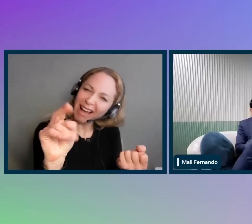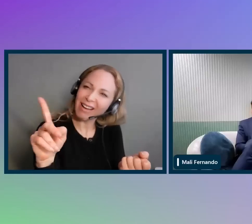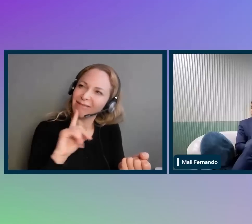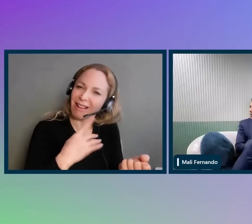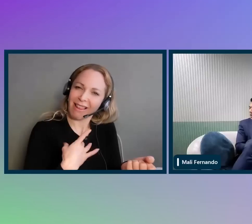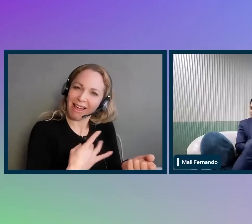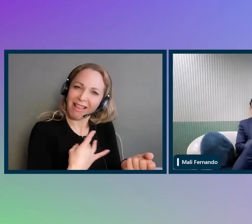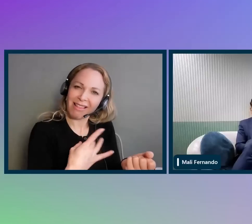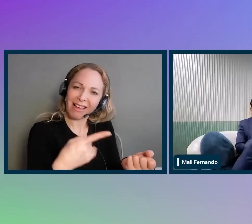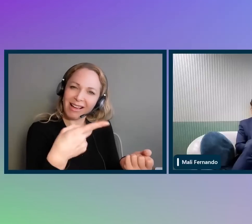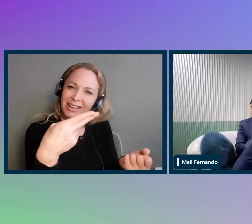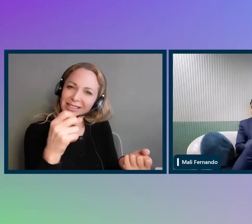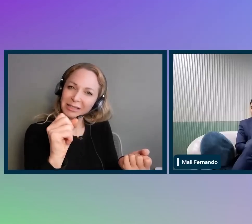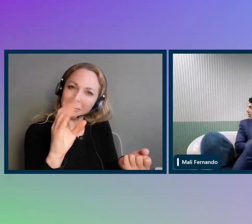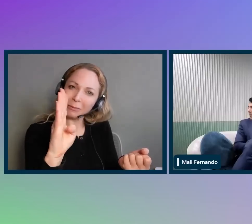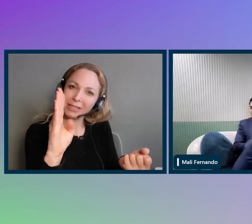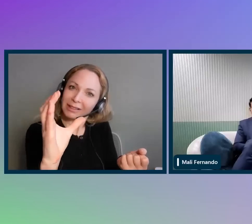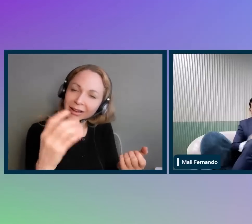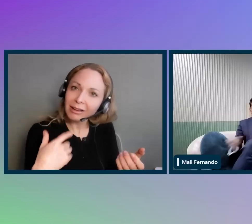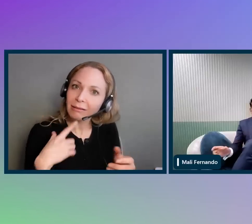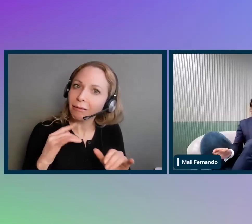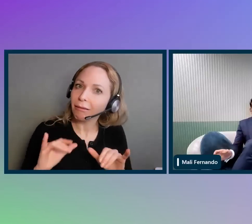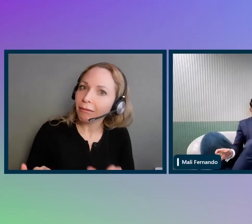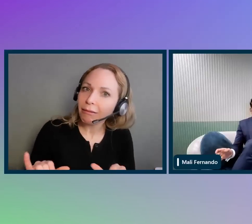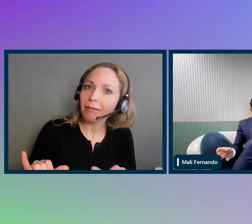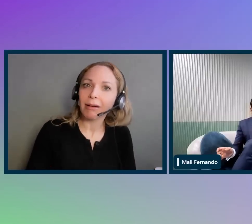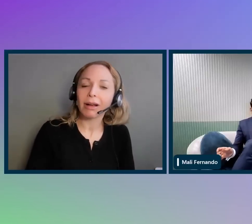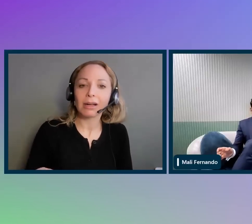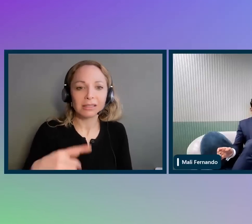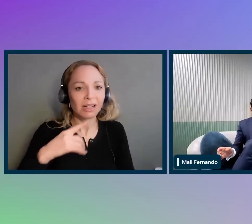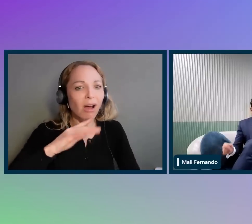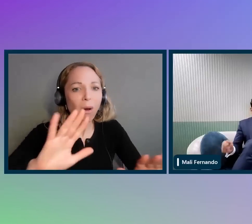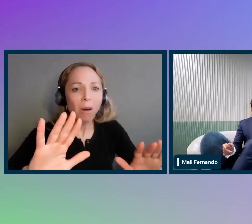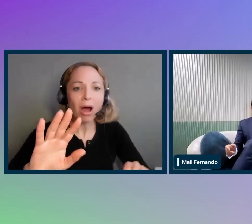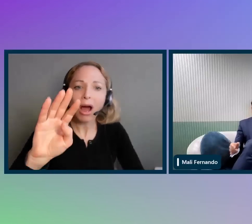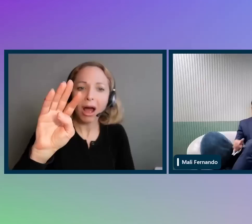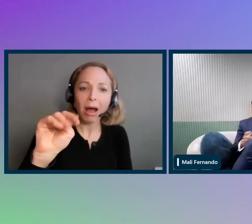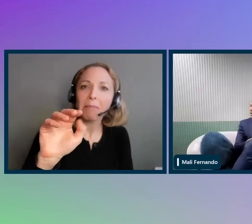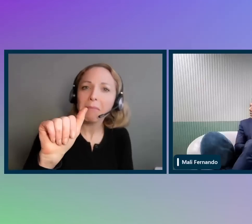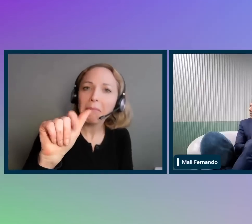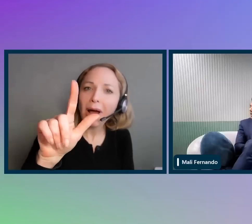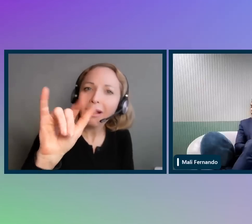And we were in front of 300 people. He's like, Mali, I want to do a demo of .